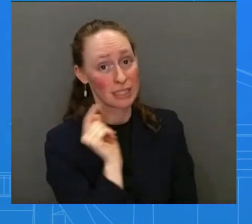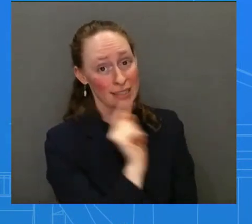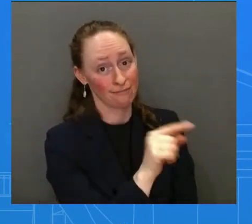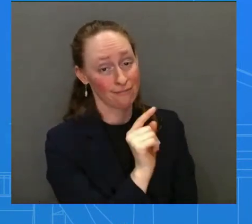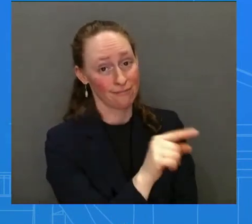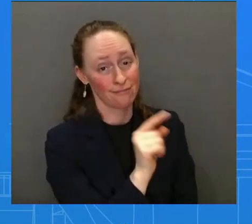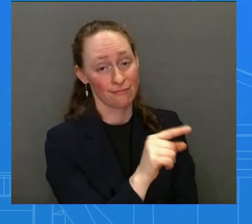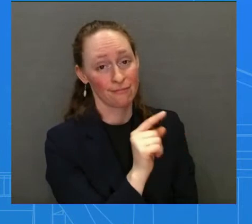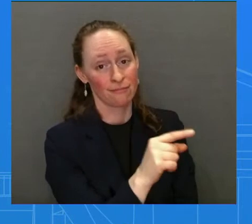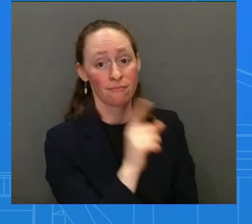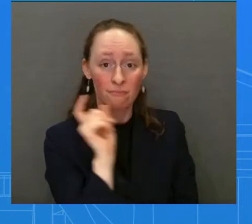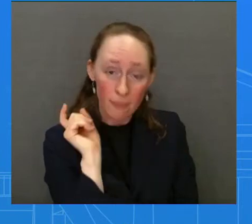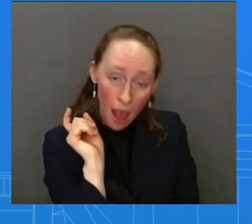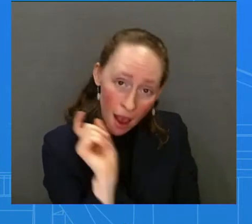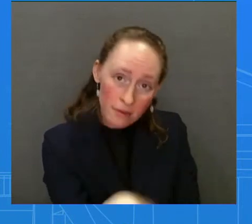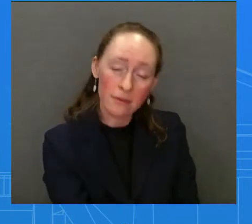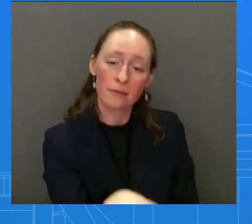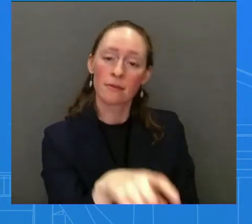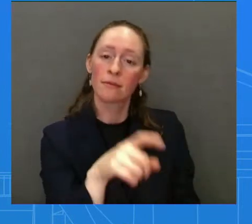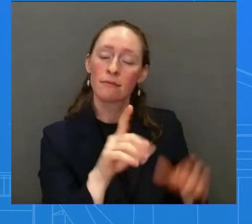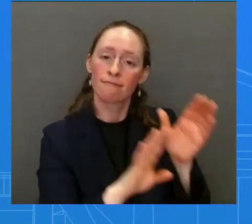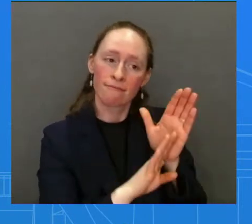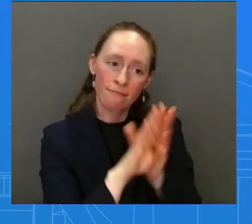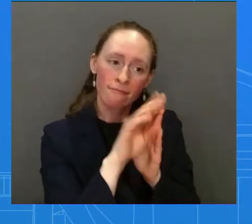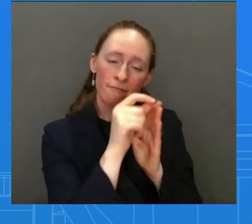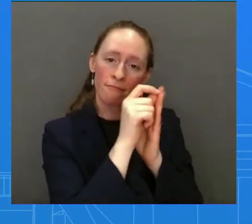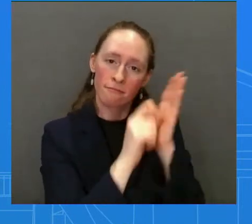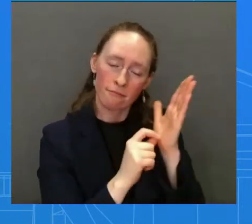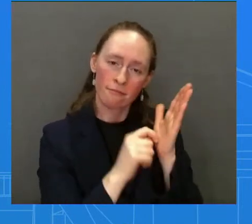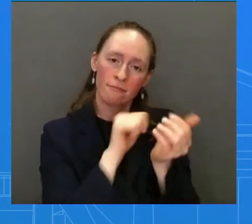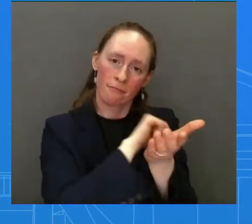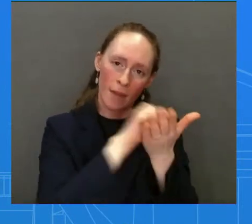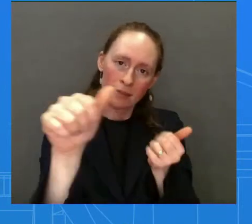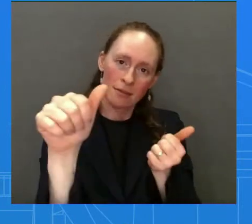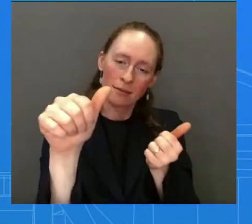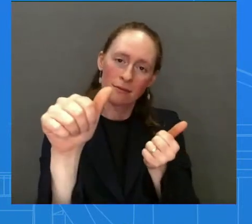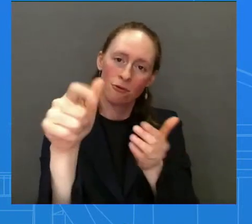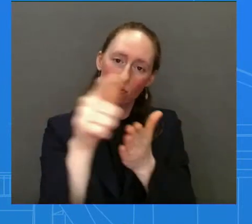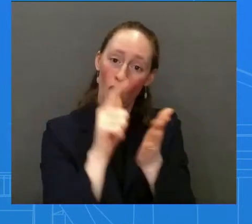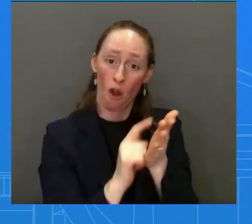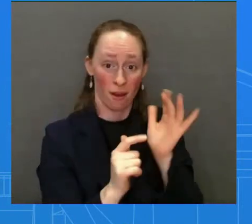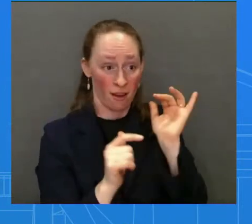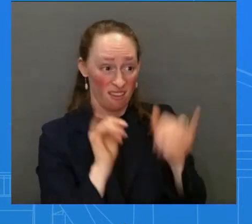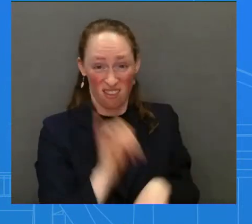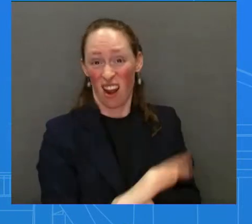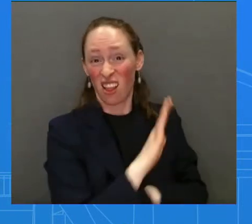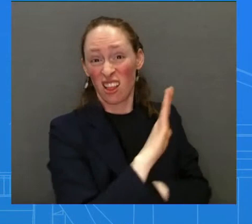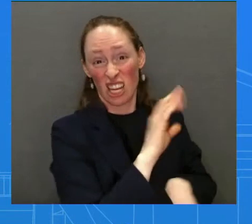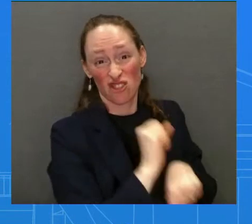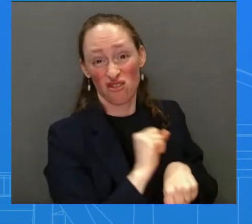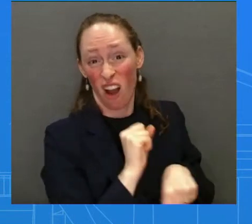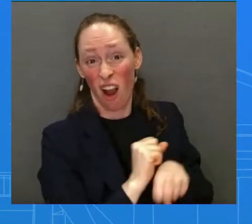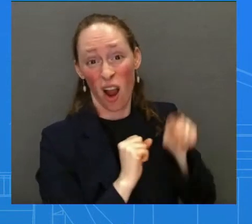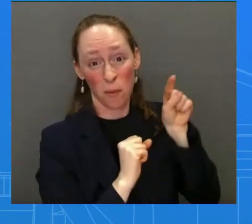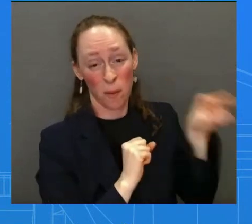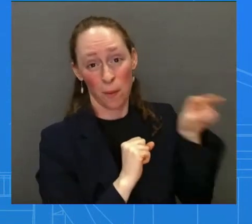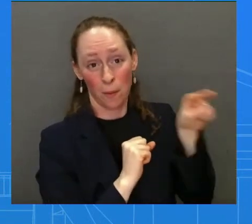in the legislation -- right? -- in the legislative branch. And so, you know -- and that's including requiring background checks